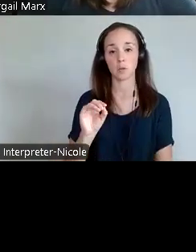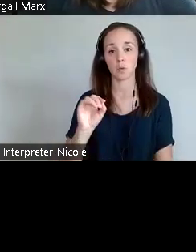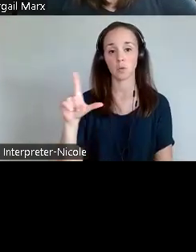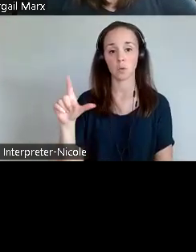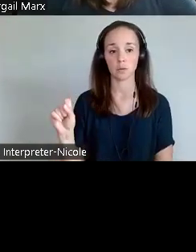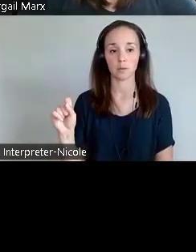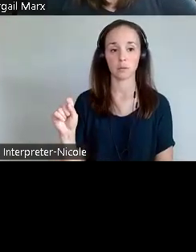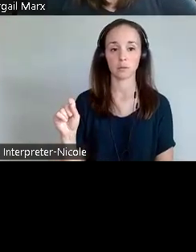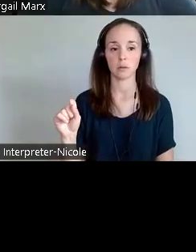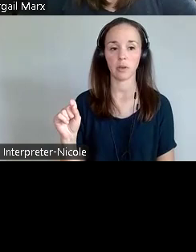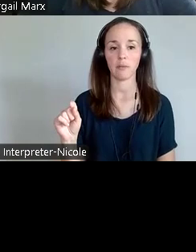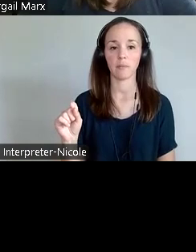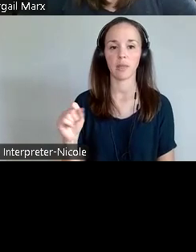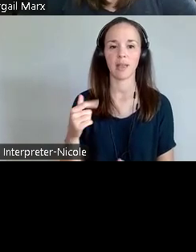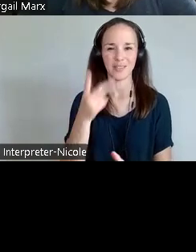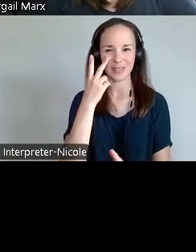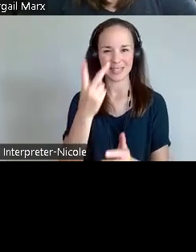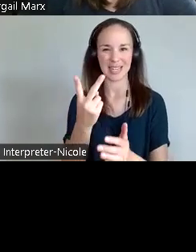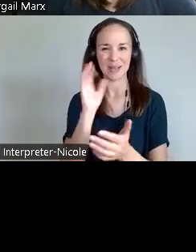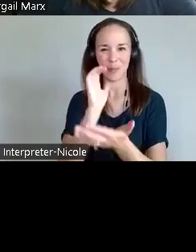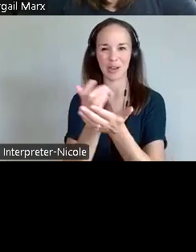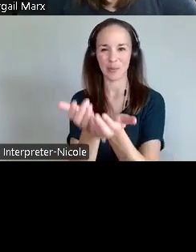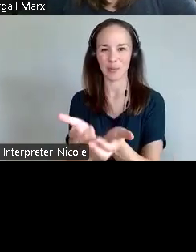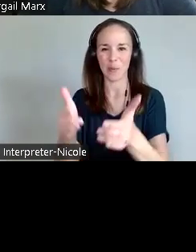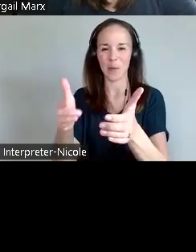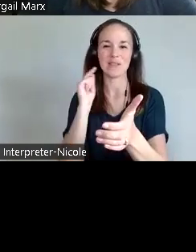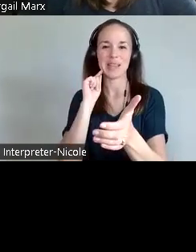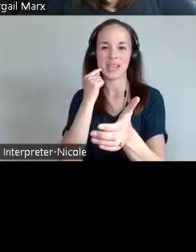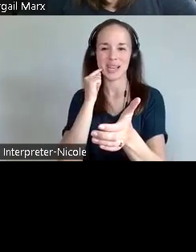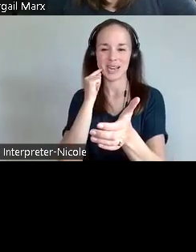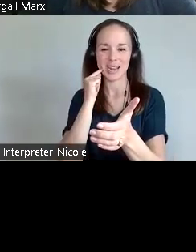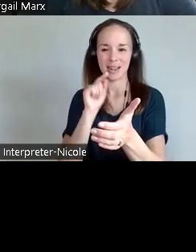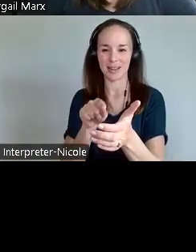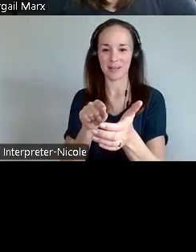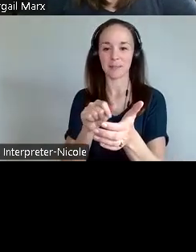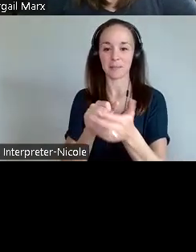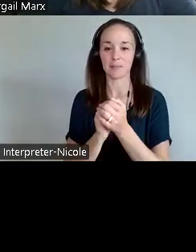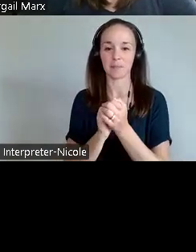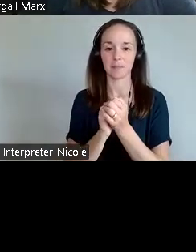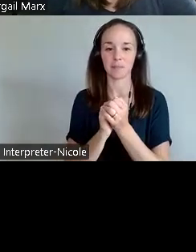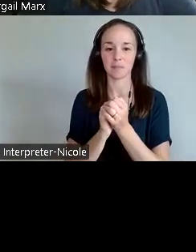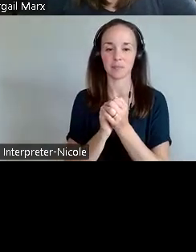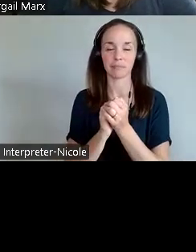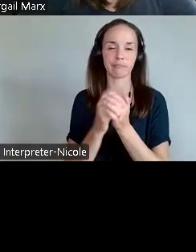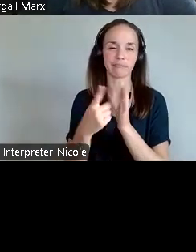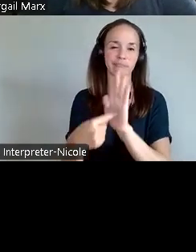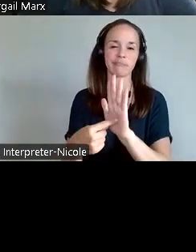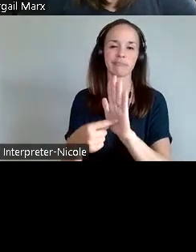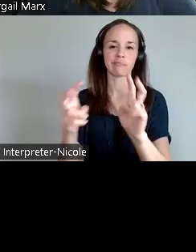of candy on the slide, and that really kind of represents those real objects.